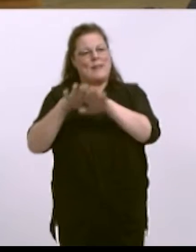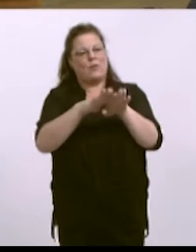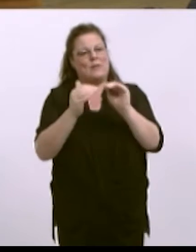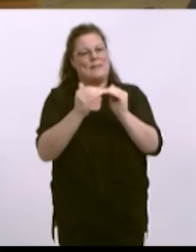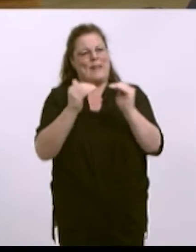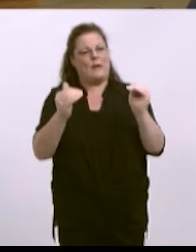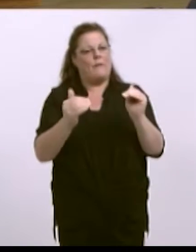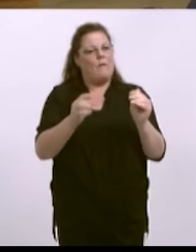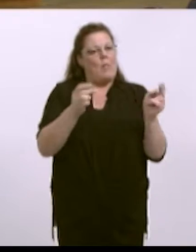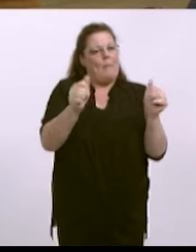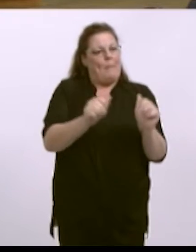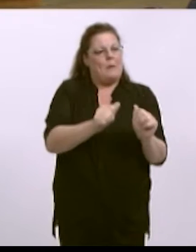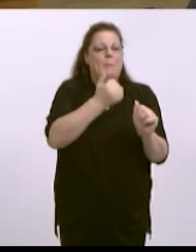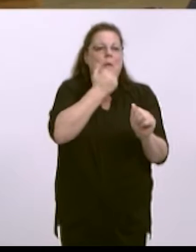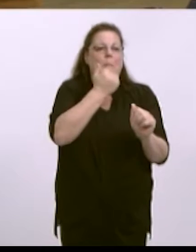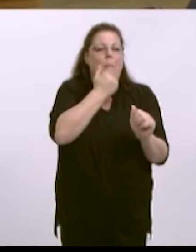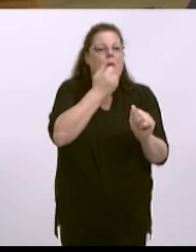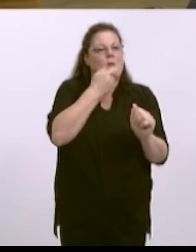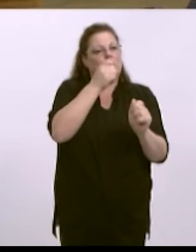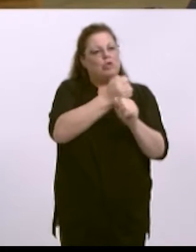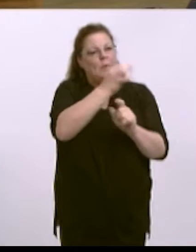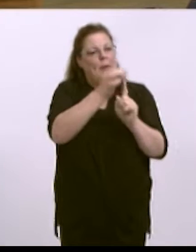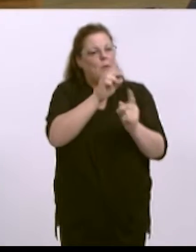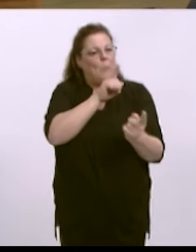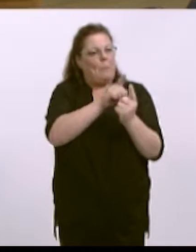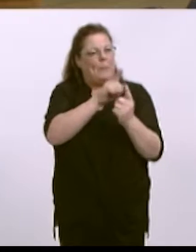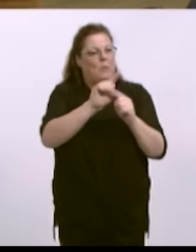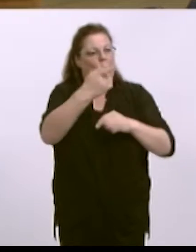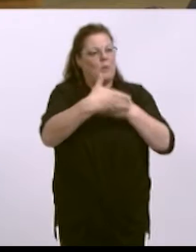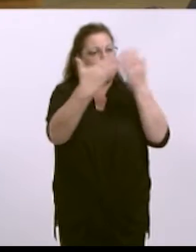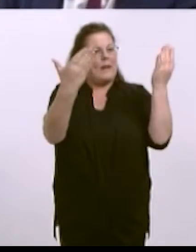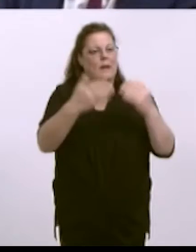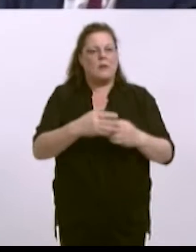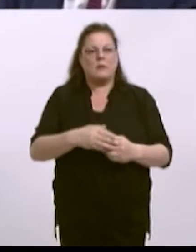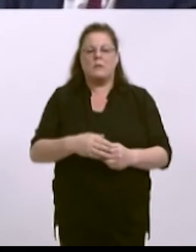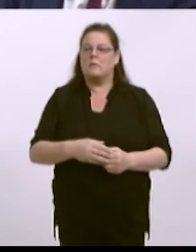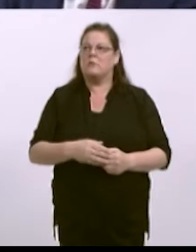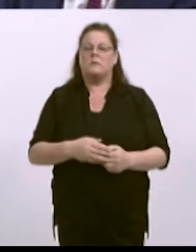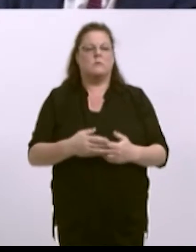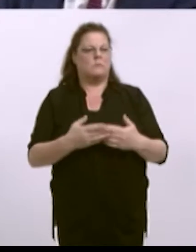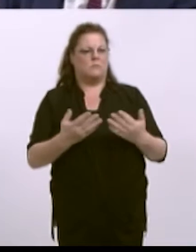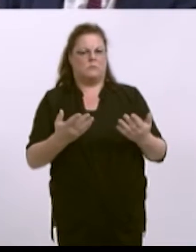a GP can be expected to deal with during a working day? Carwyn Jones: I have to say to the Member it is normally the case, where GPs deliver